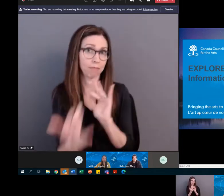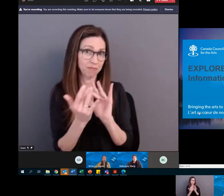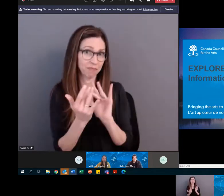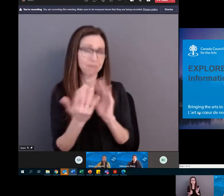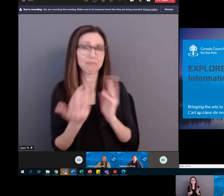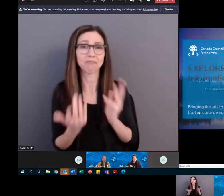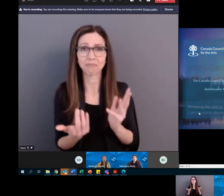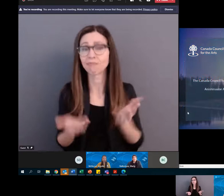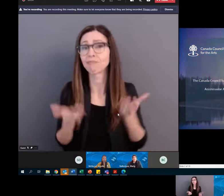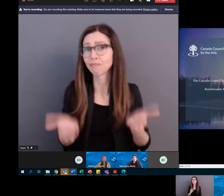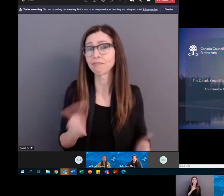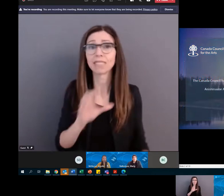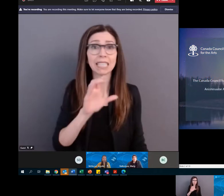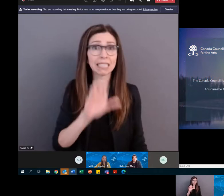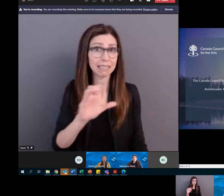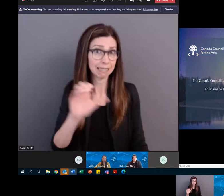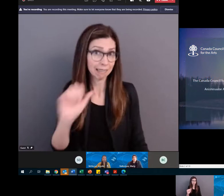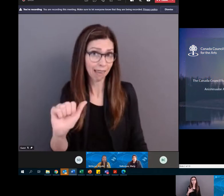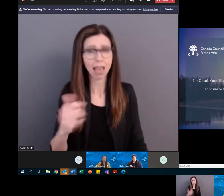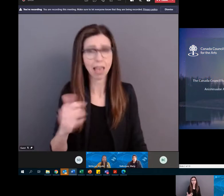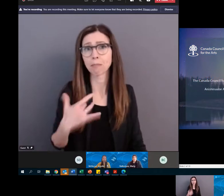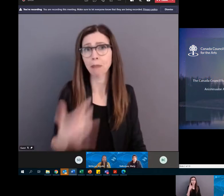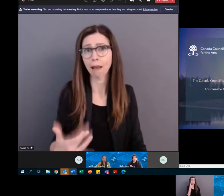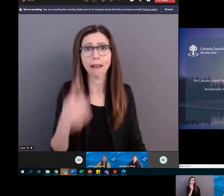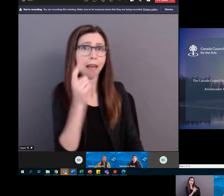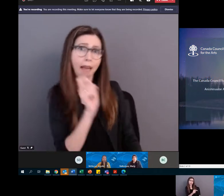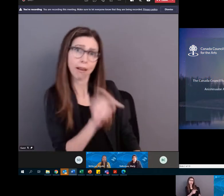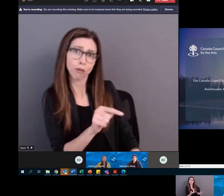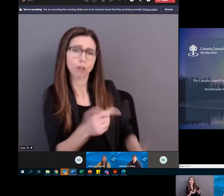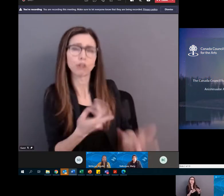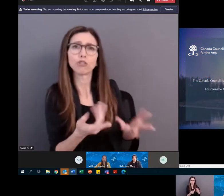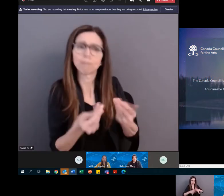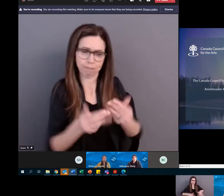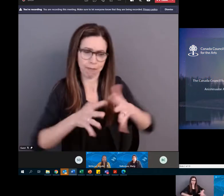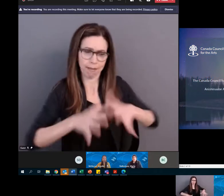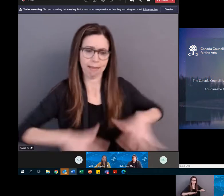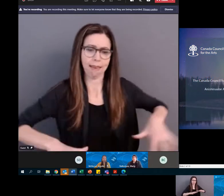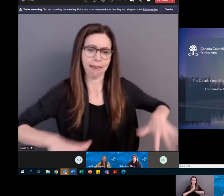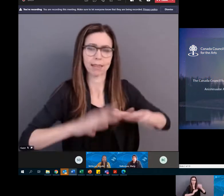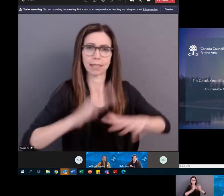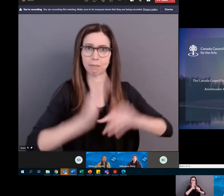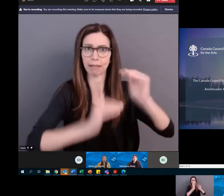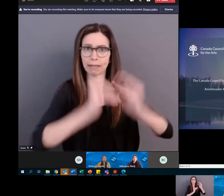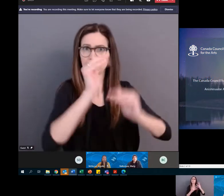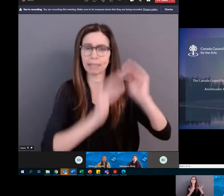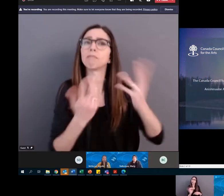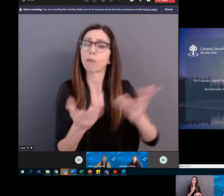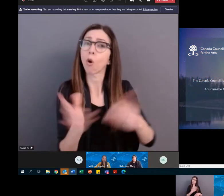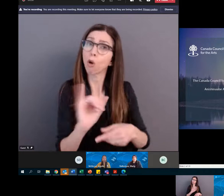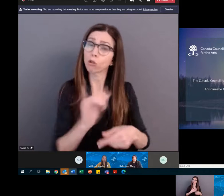acknowledges the land on which our offices are located and from where I am speaking to you